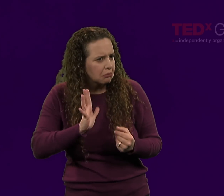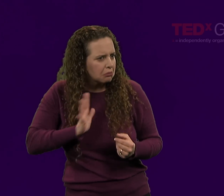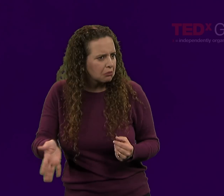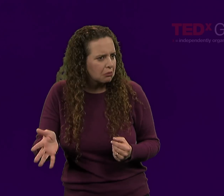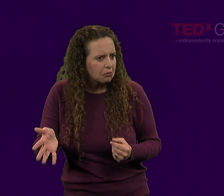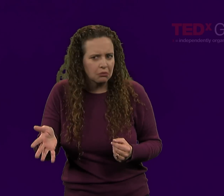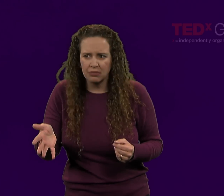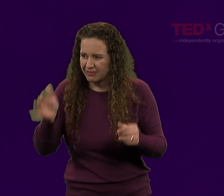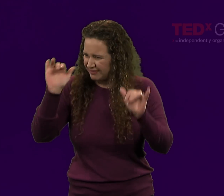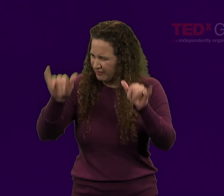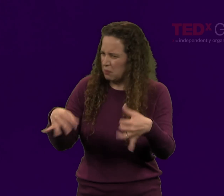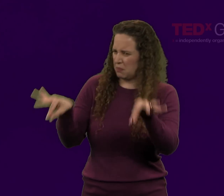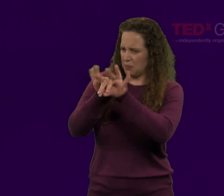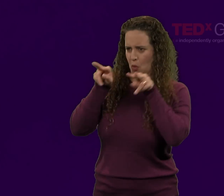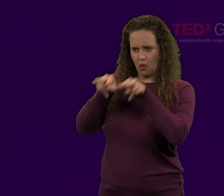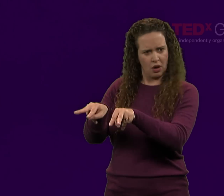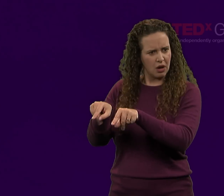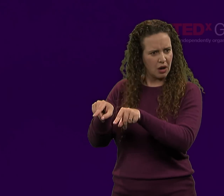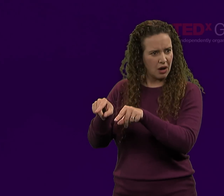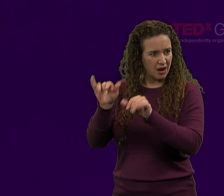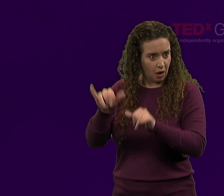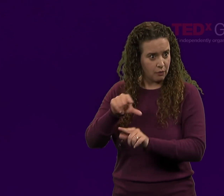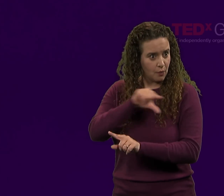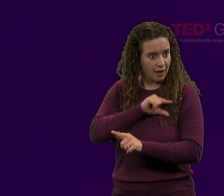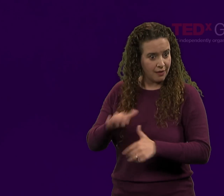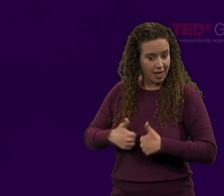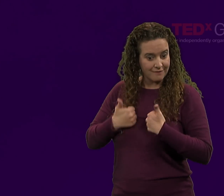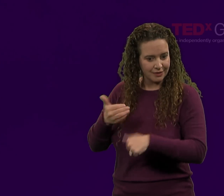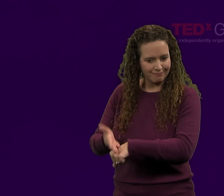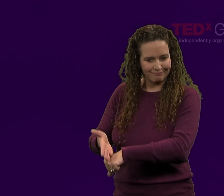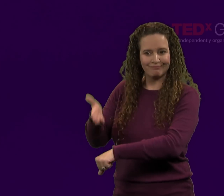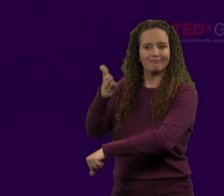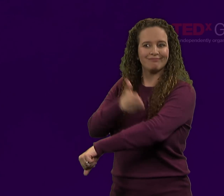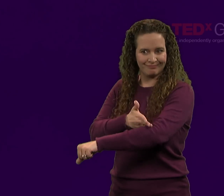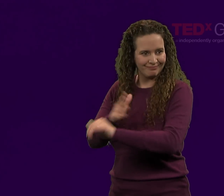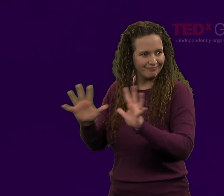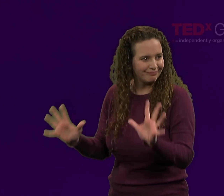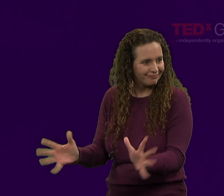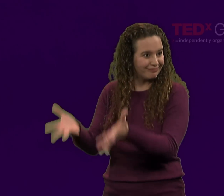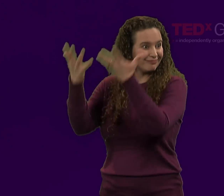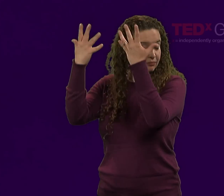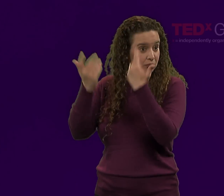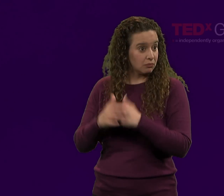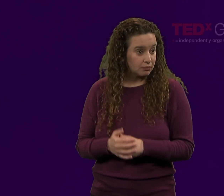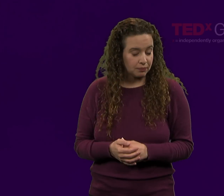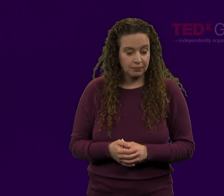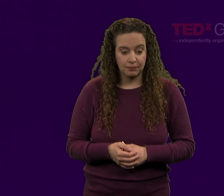but let's approach education in a different way. By doing so, I think we could see a heightened quality of life.